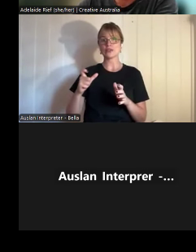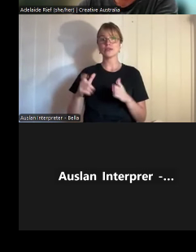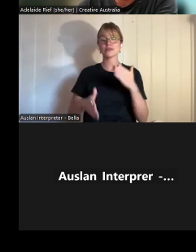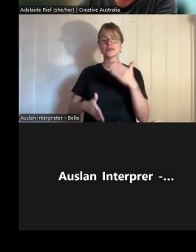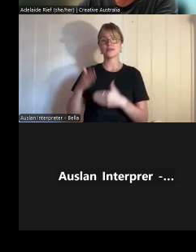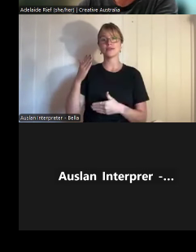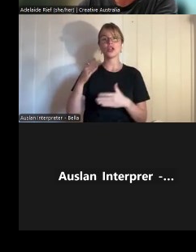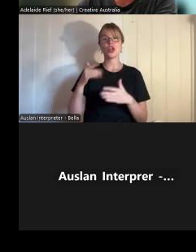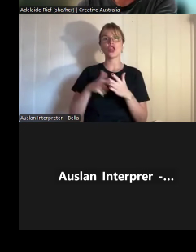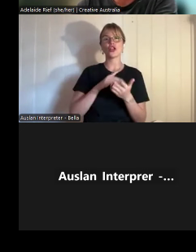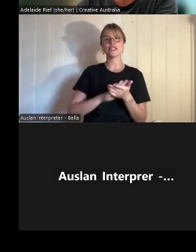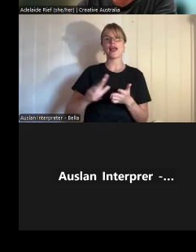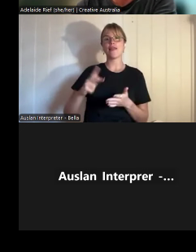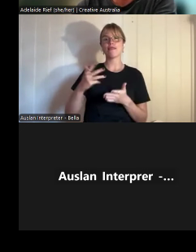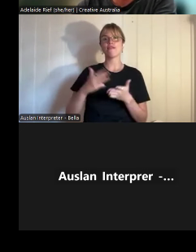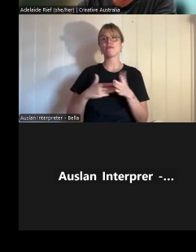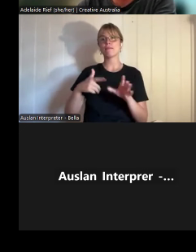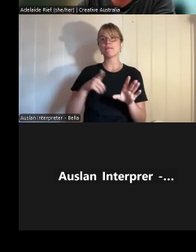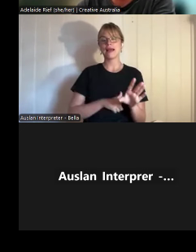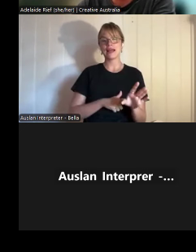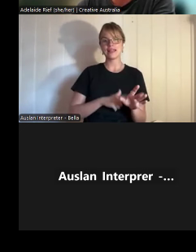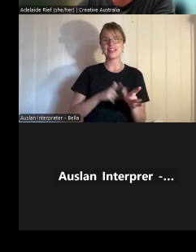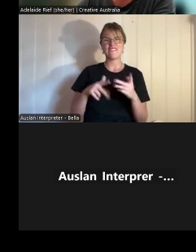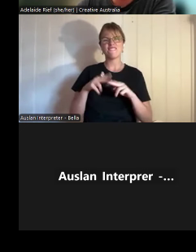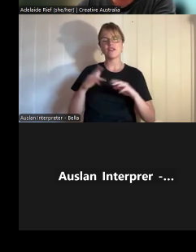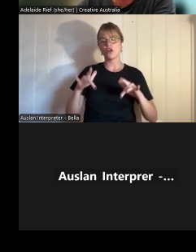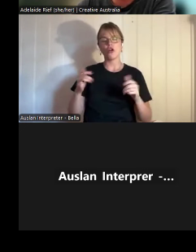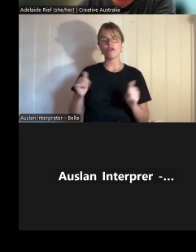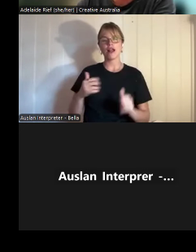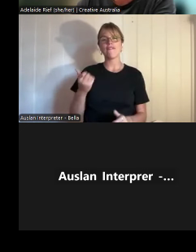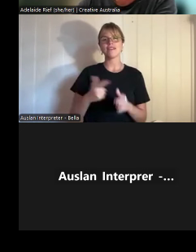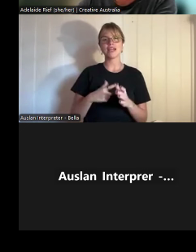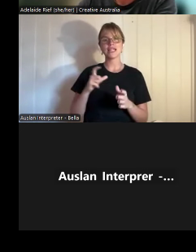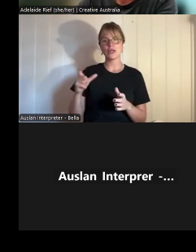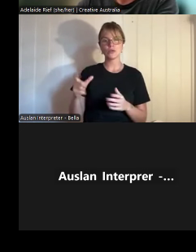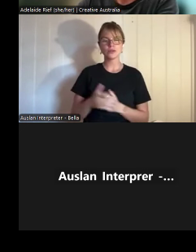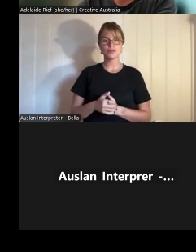8 May, if you do not already have an account. If you already have an account as an individual or